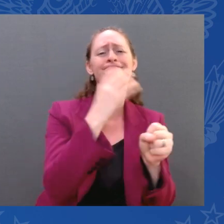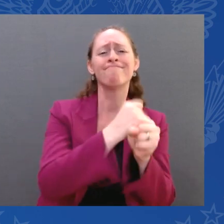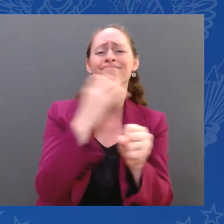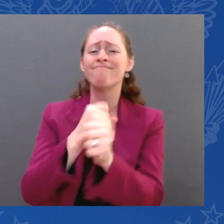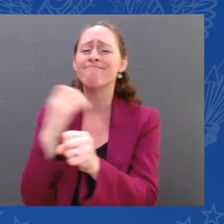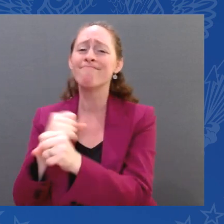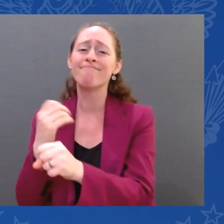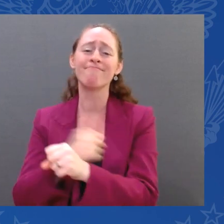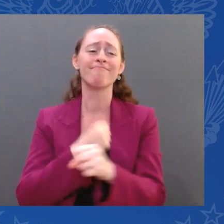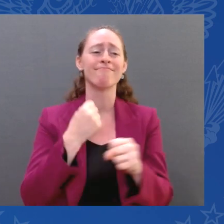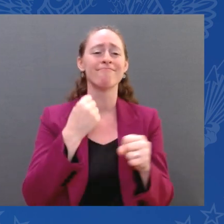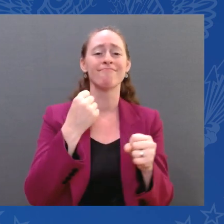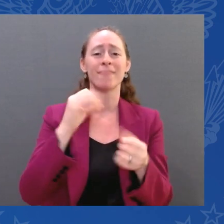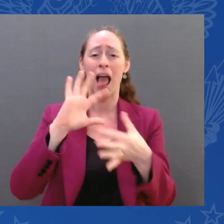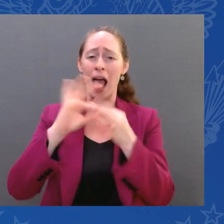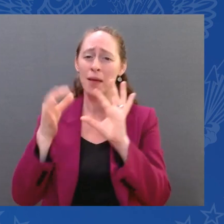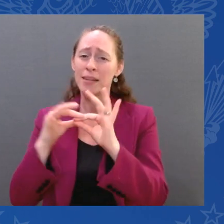with dignity and respect.